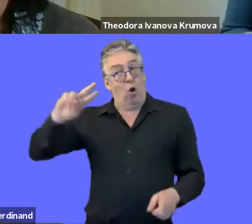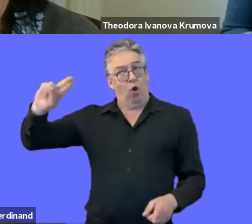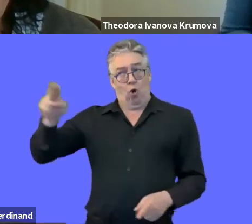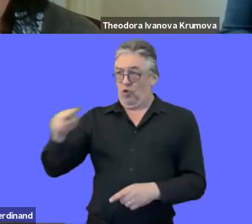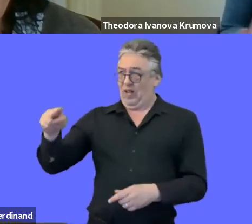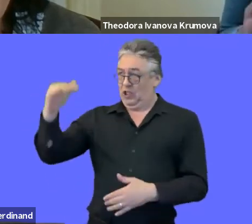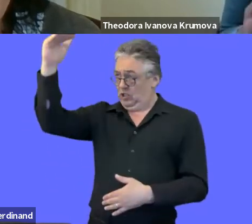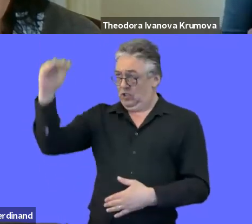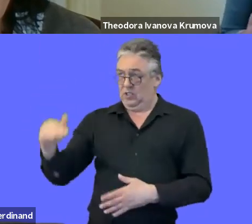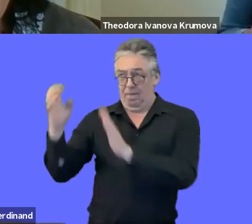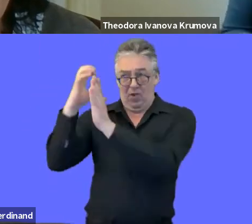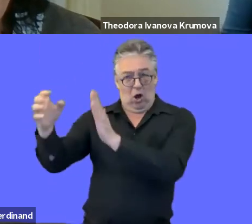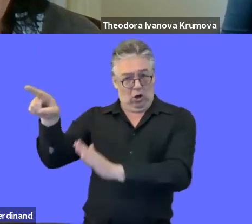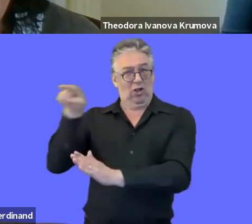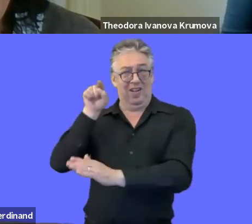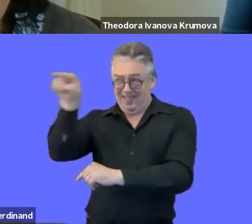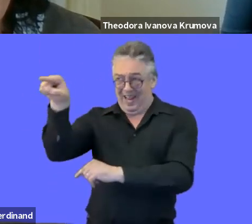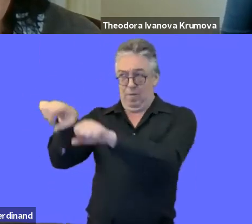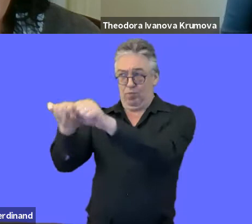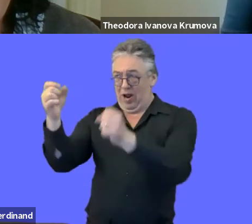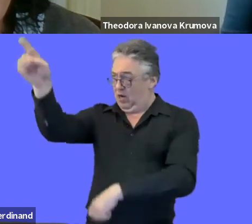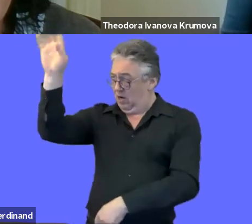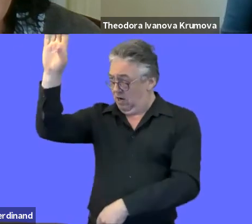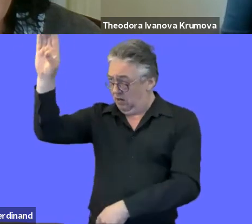and if so, why you consider that they have been violated.